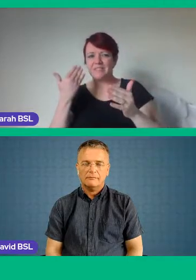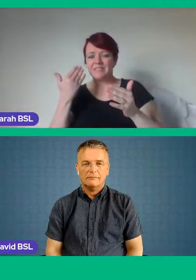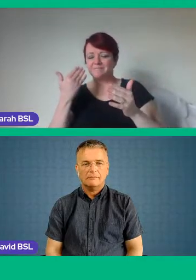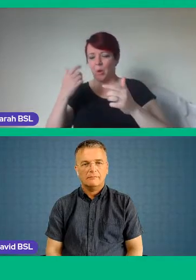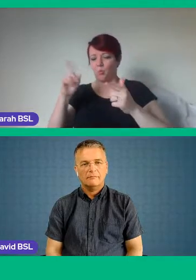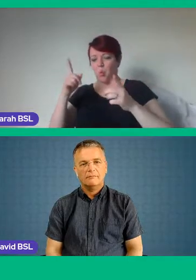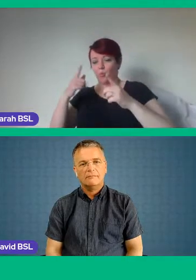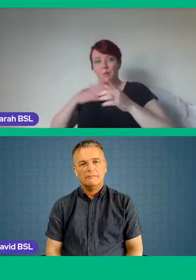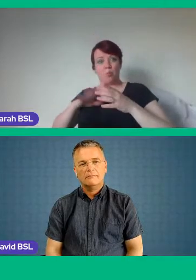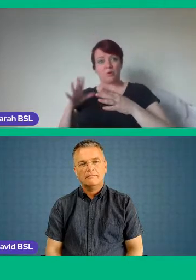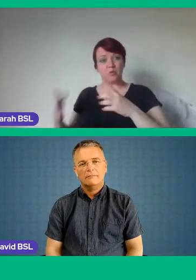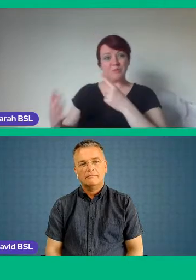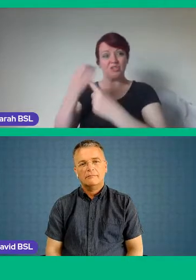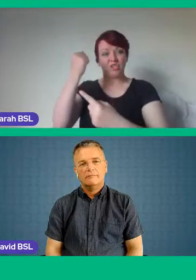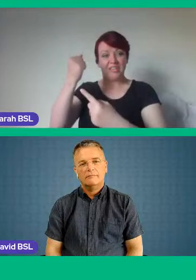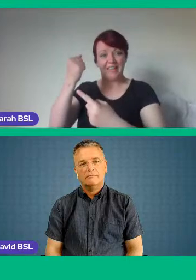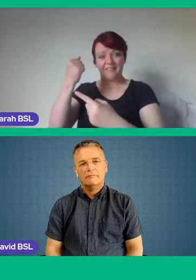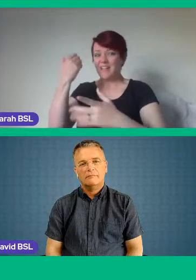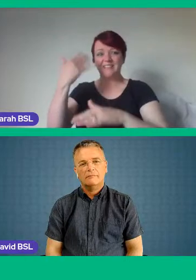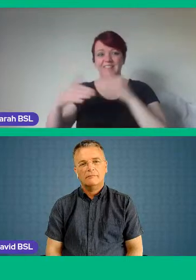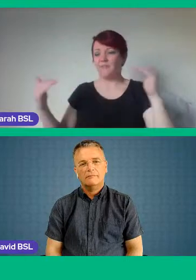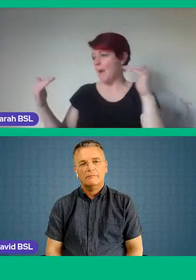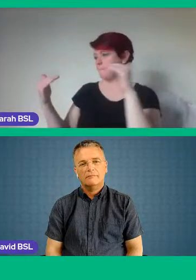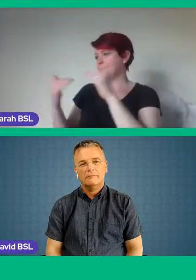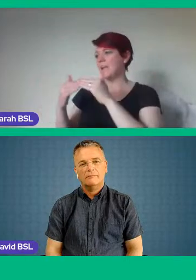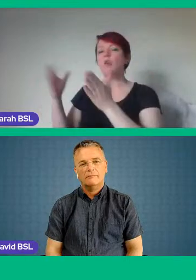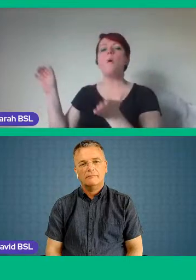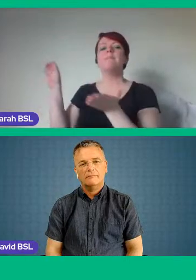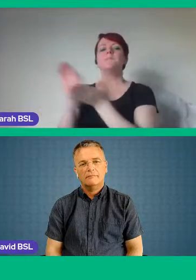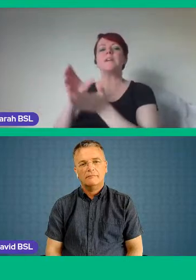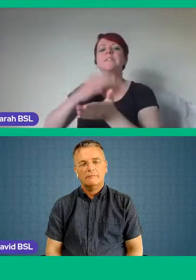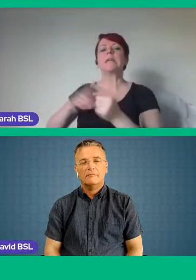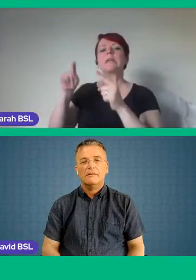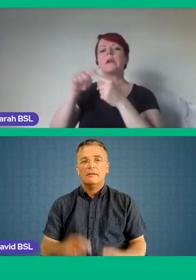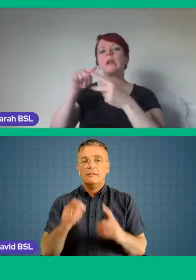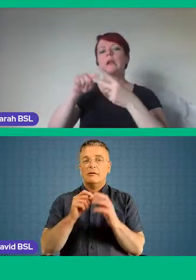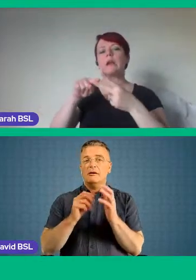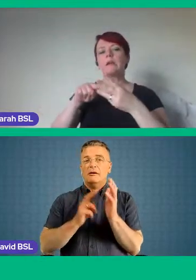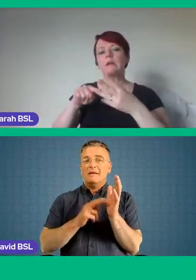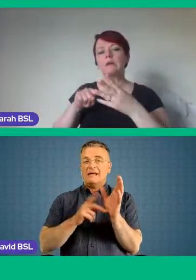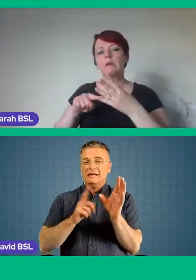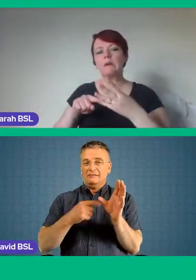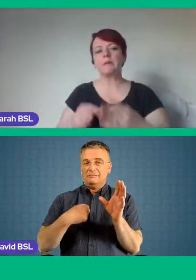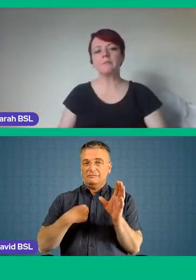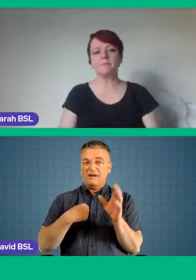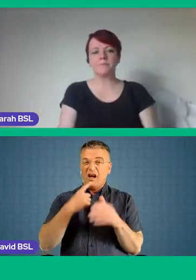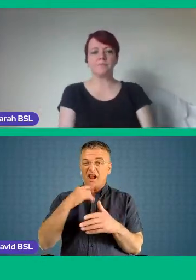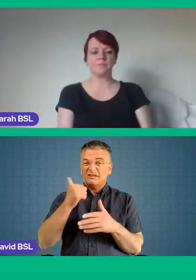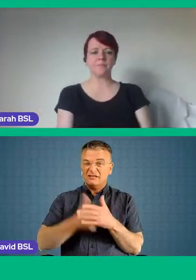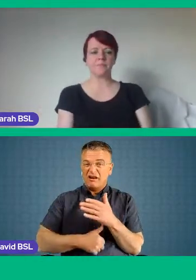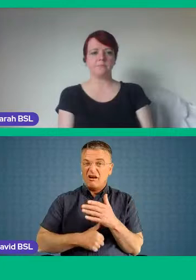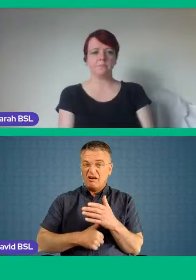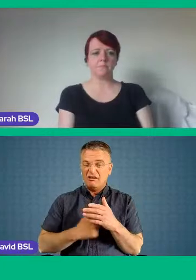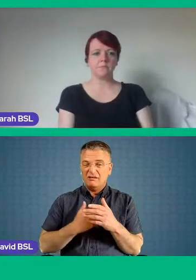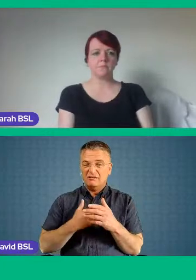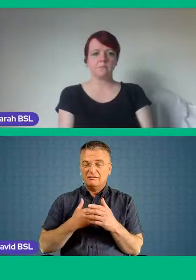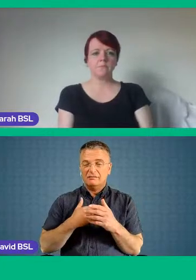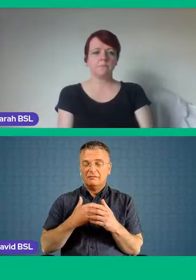I will start by just saying that it builds on what we just said, what was brilliant about the cohort